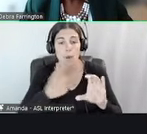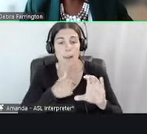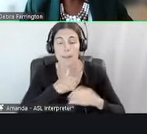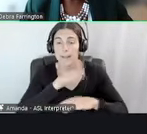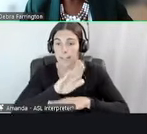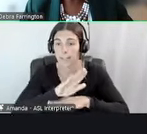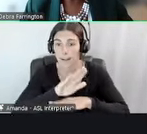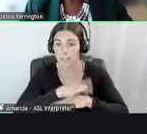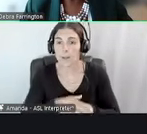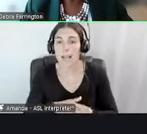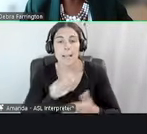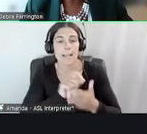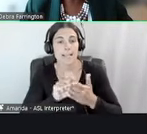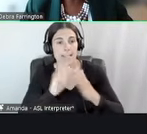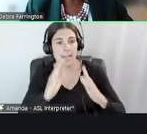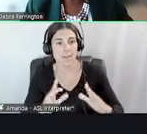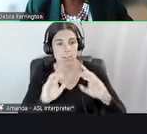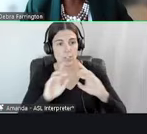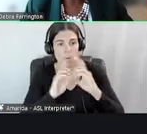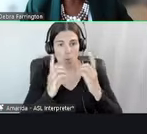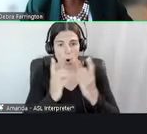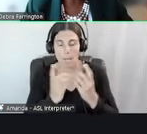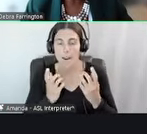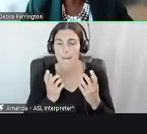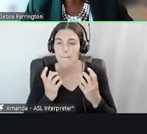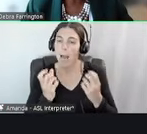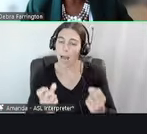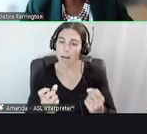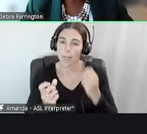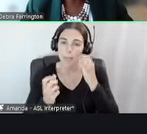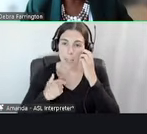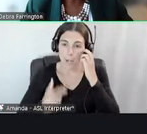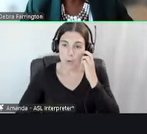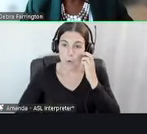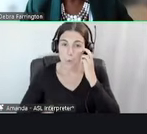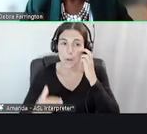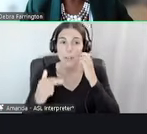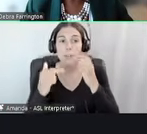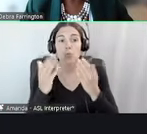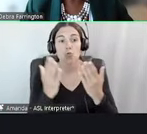As Secretary of the Department of Health and Human Services, Secretary Sangvi has over